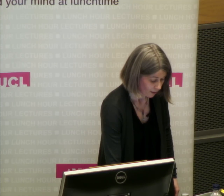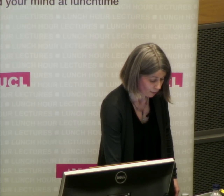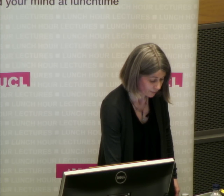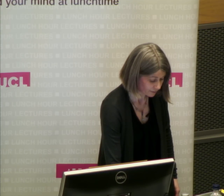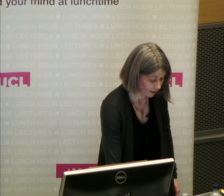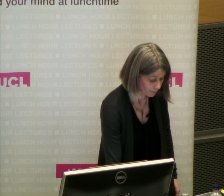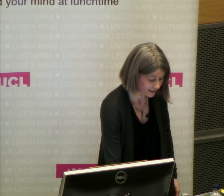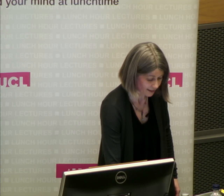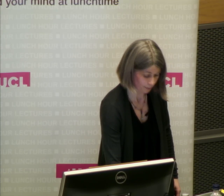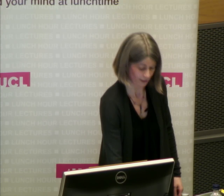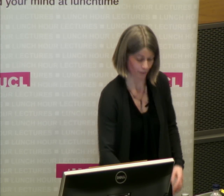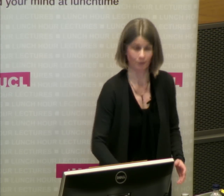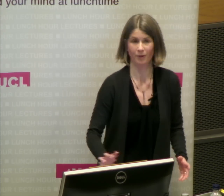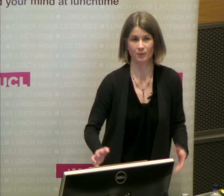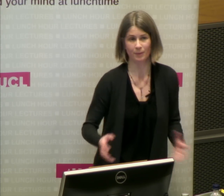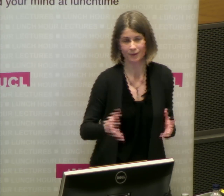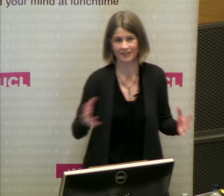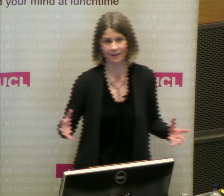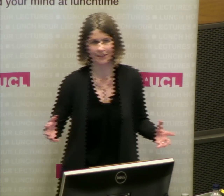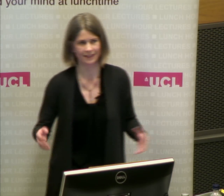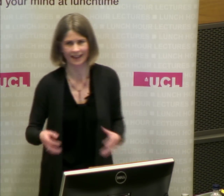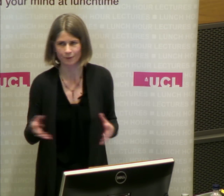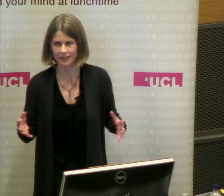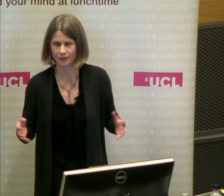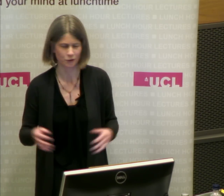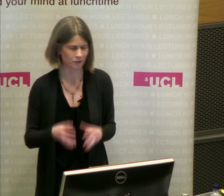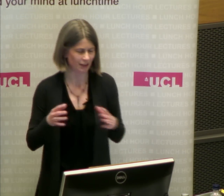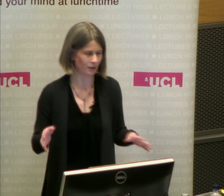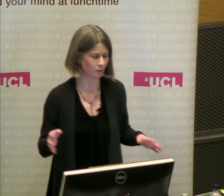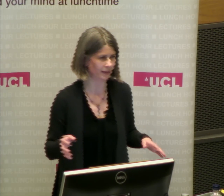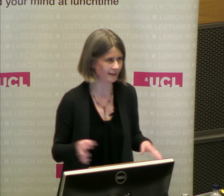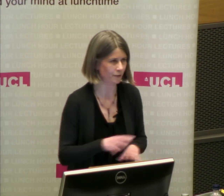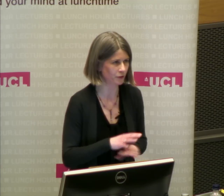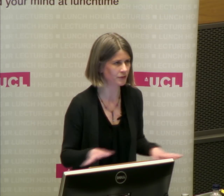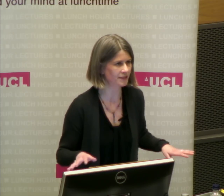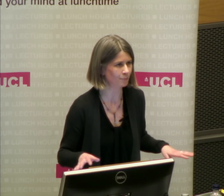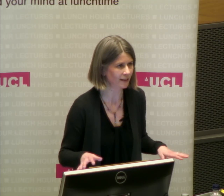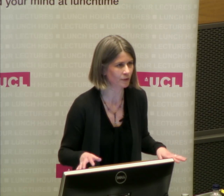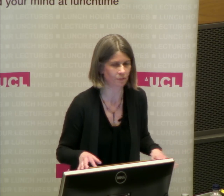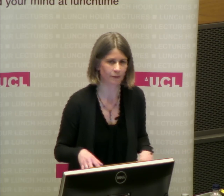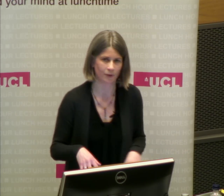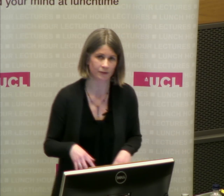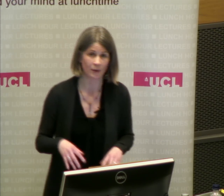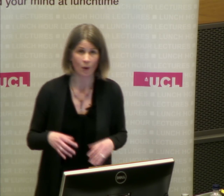often upsets people almost. People say, "How ridiculous! "Shouldn't deaf people use the same language around the world?"